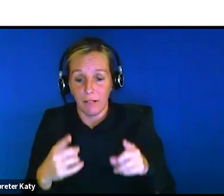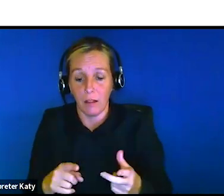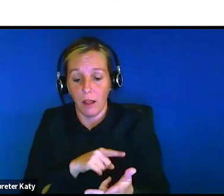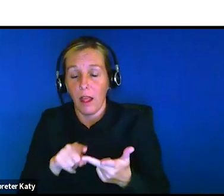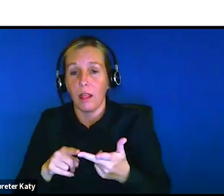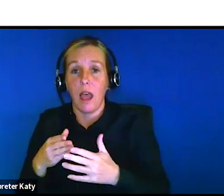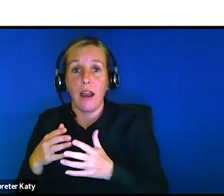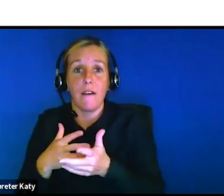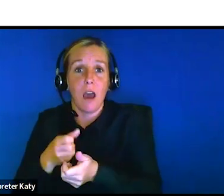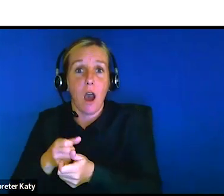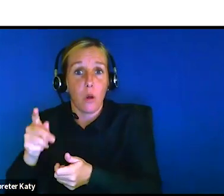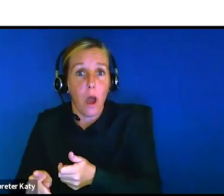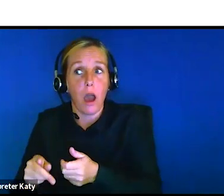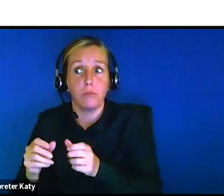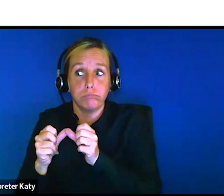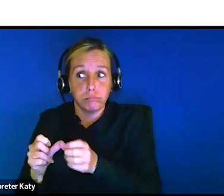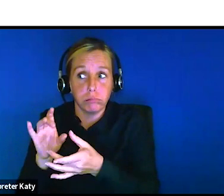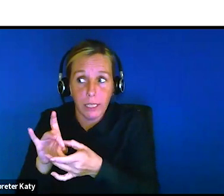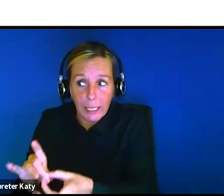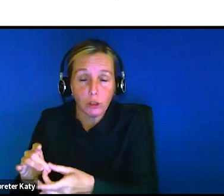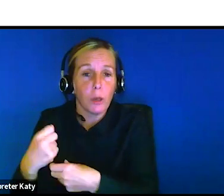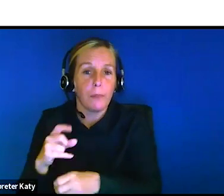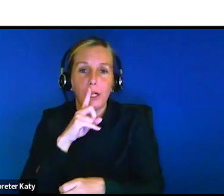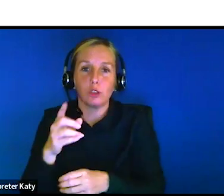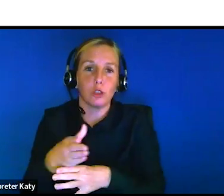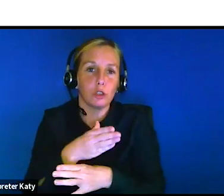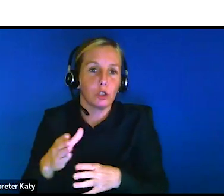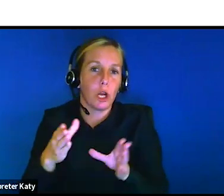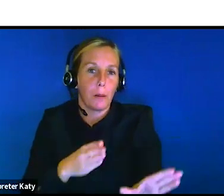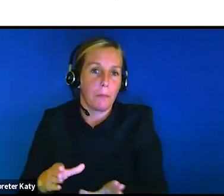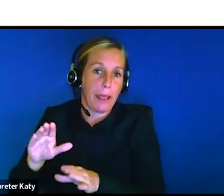to make sure that the shared plan is able to be implemented and that we can assist